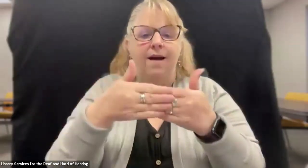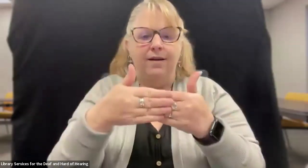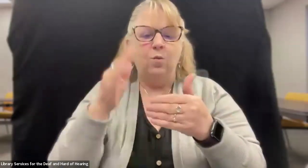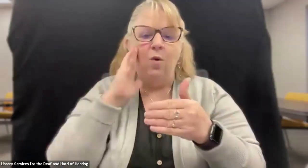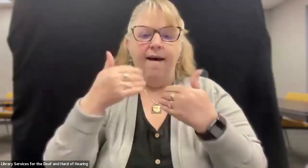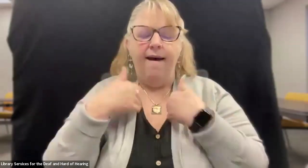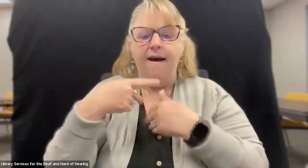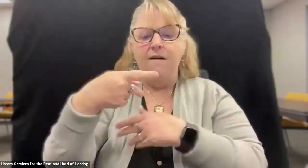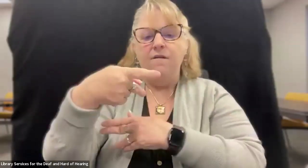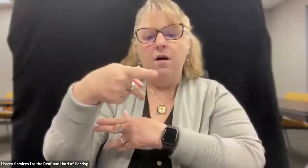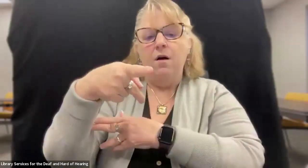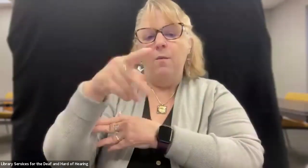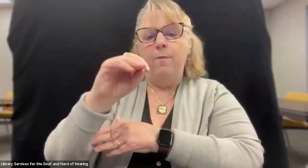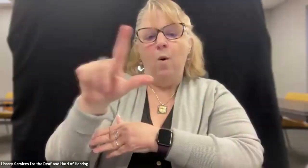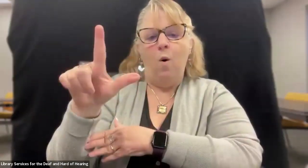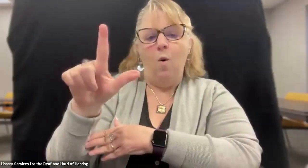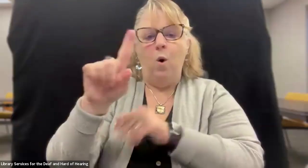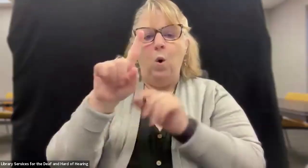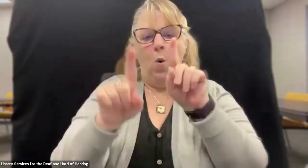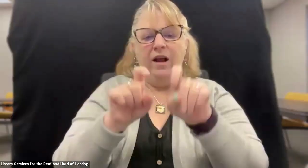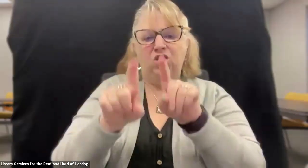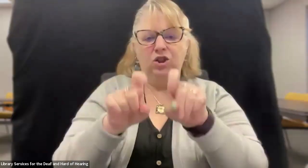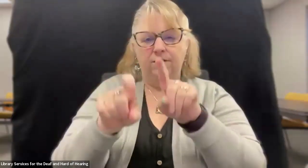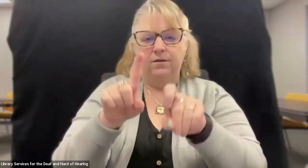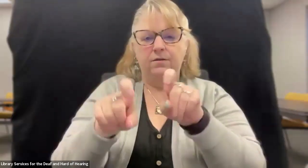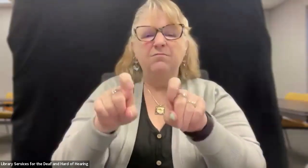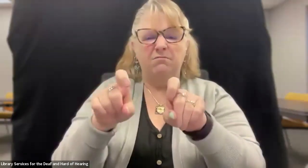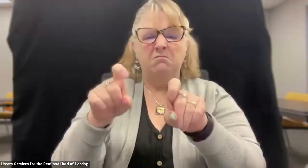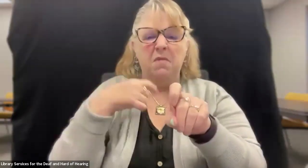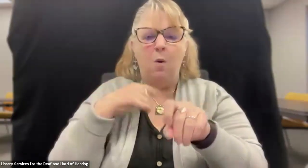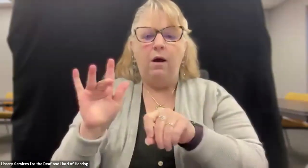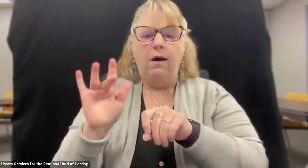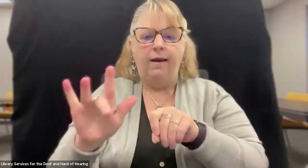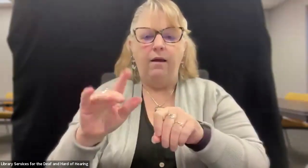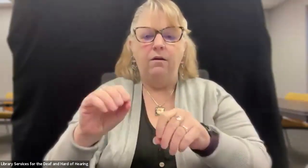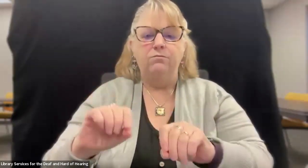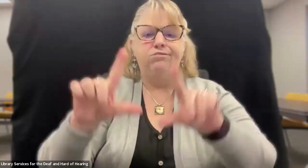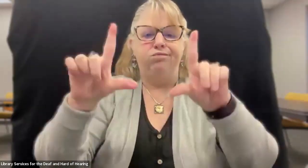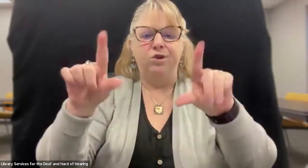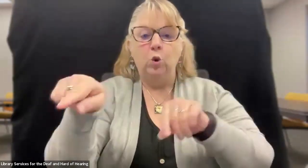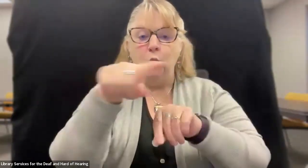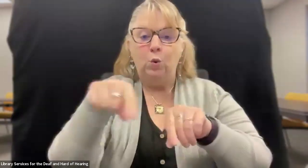And then when that is done, we'll have a poll for everybody to take.